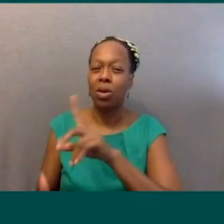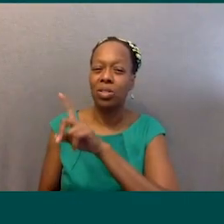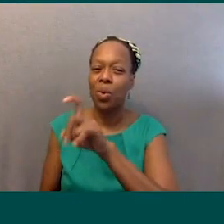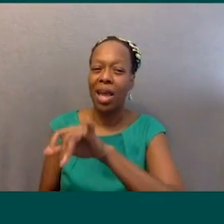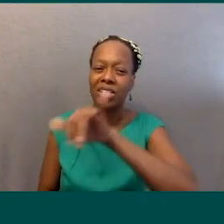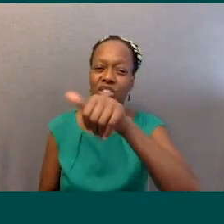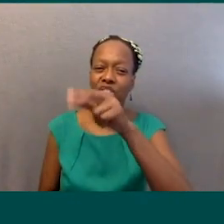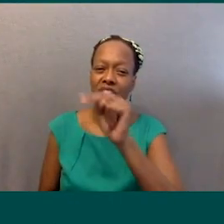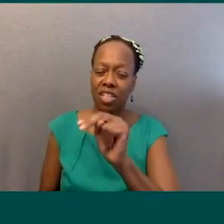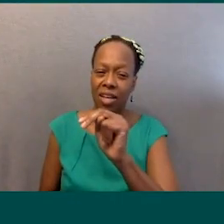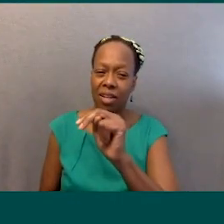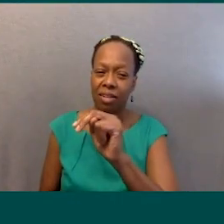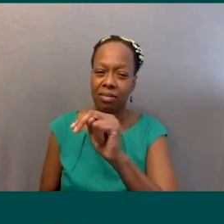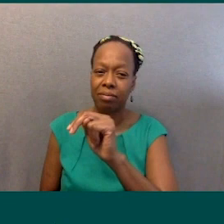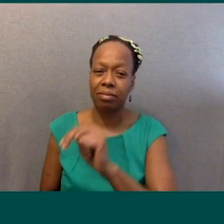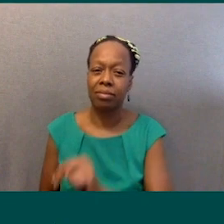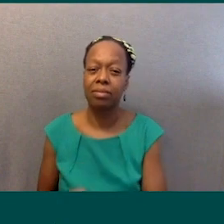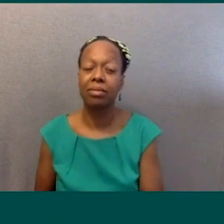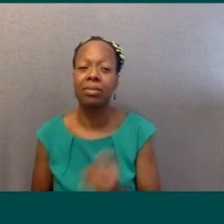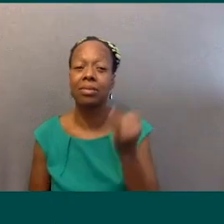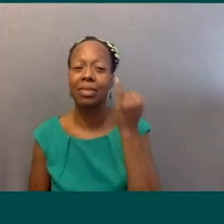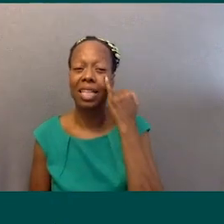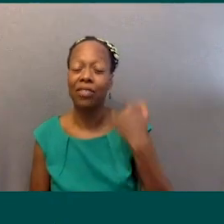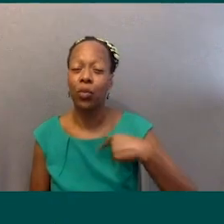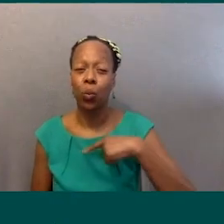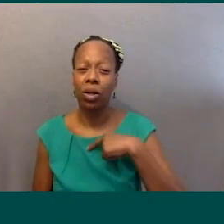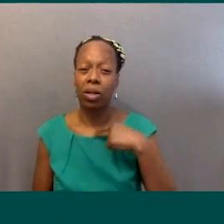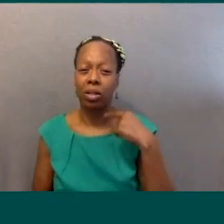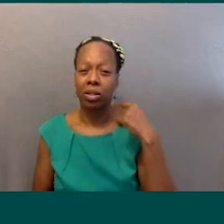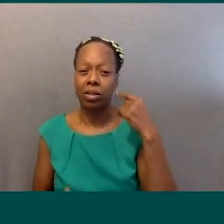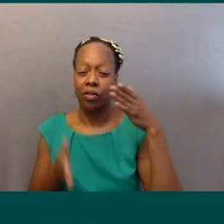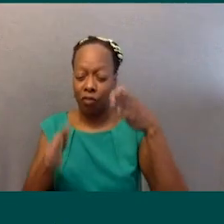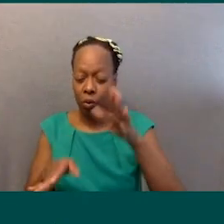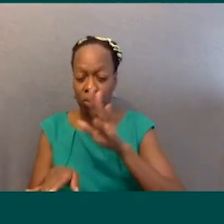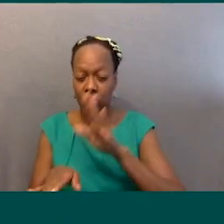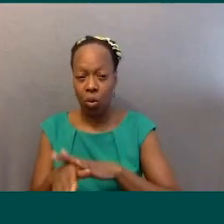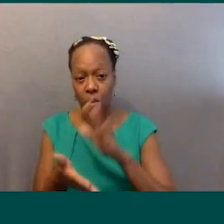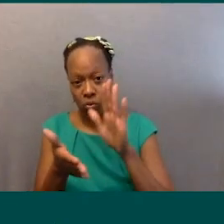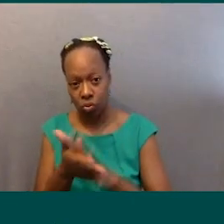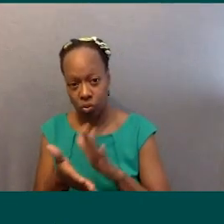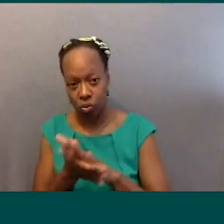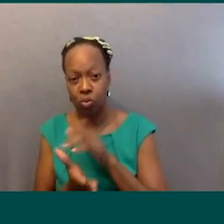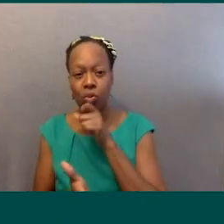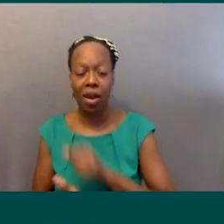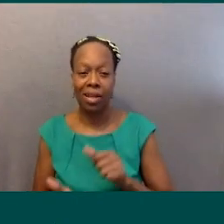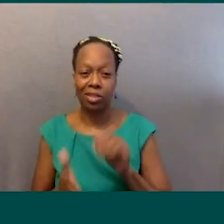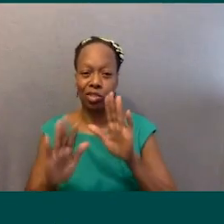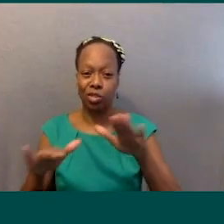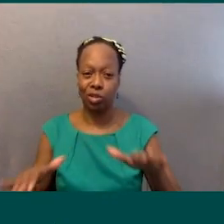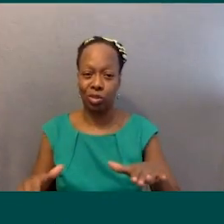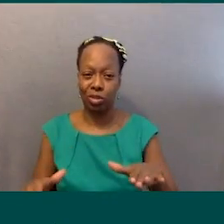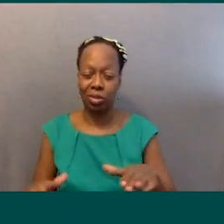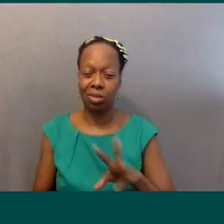And if we're thinking about school-aged children does the Weinberg Family Cerebral Palsy Center